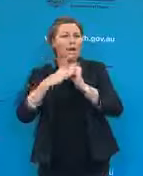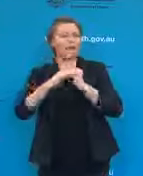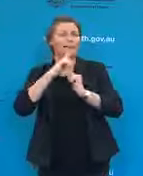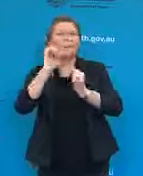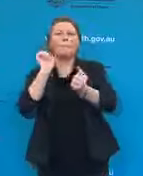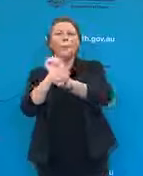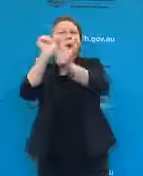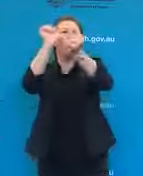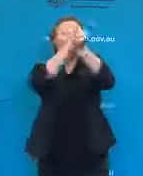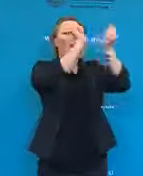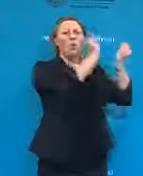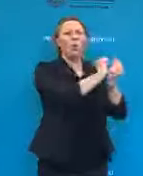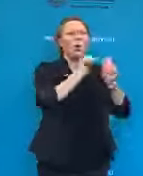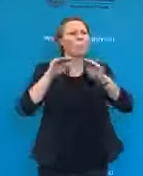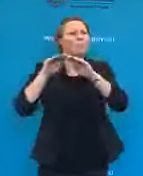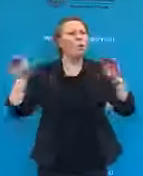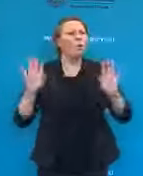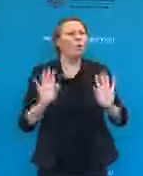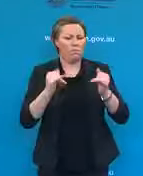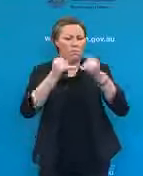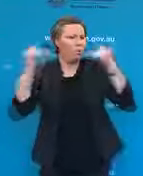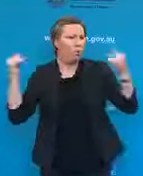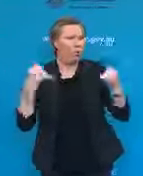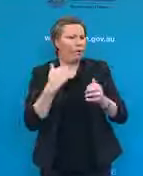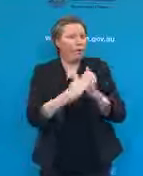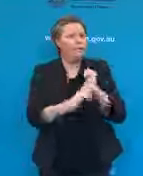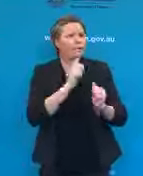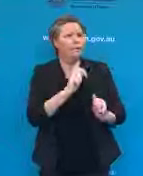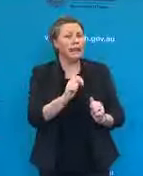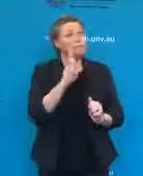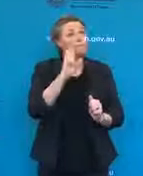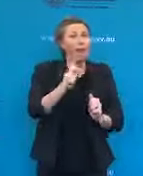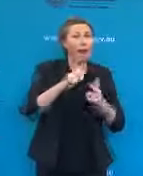part of our suppression strategy, but I do understand their concern about what's